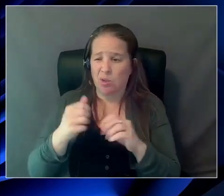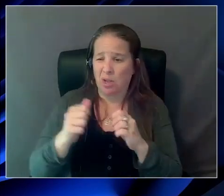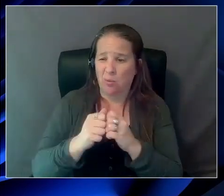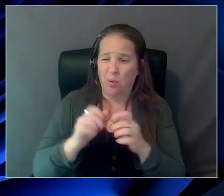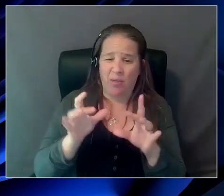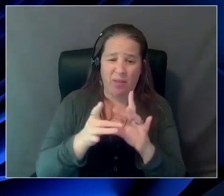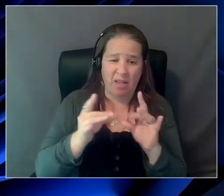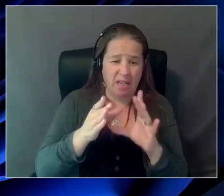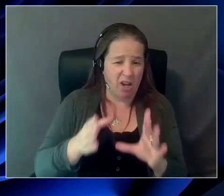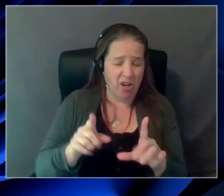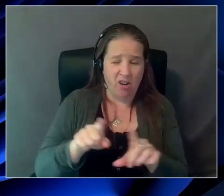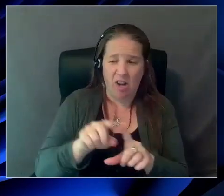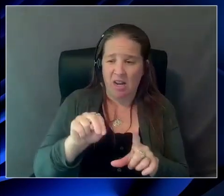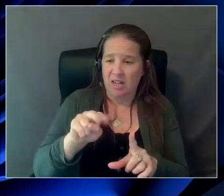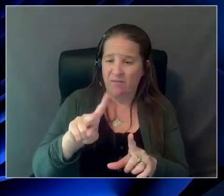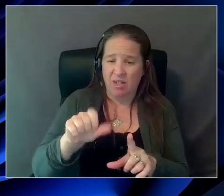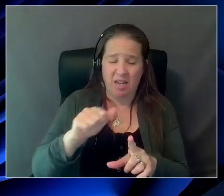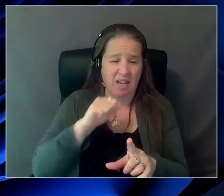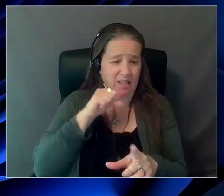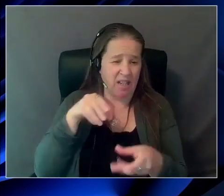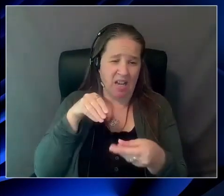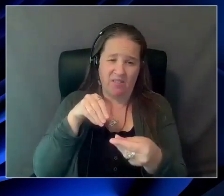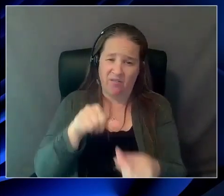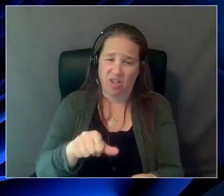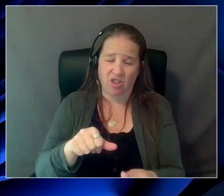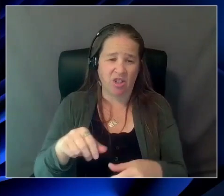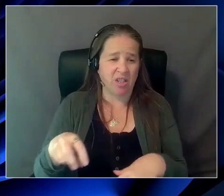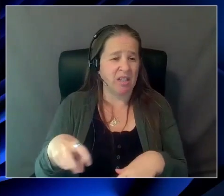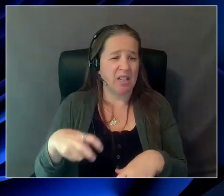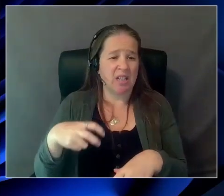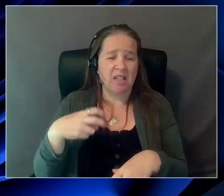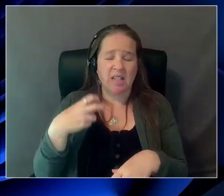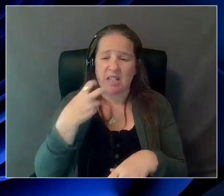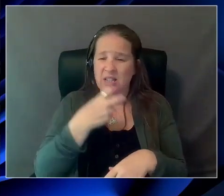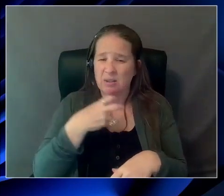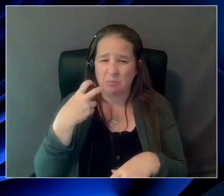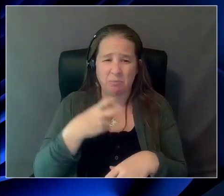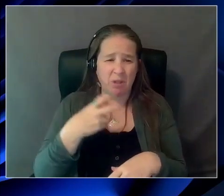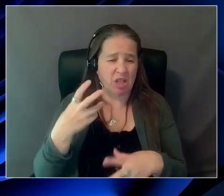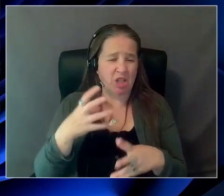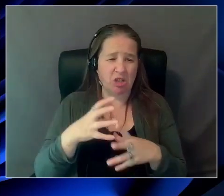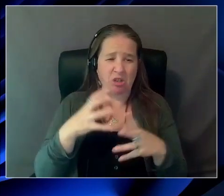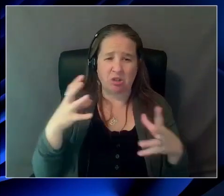NVDA is not efficient speech and prompts or extremely verbose and